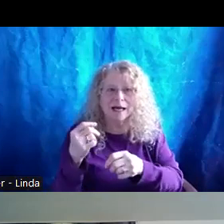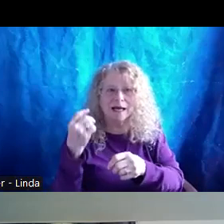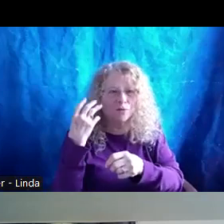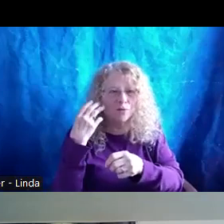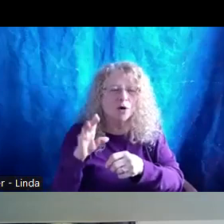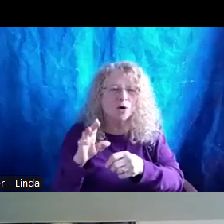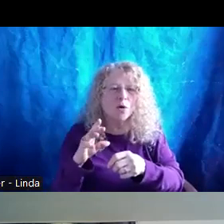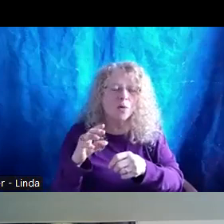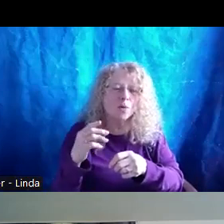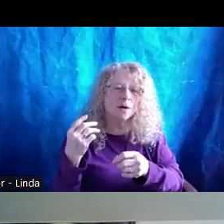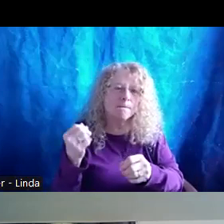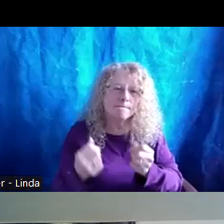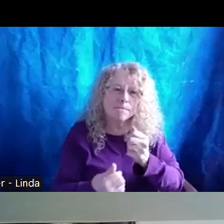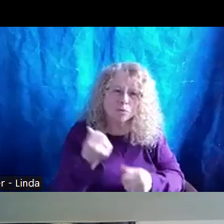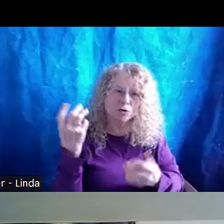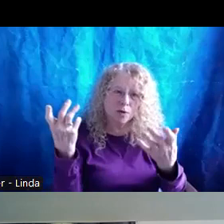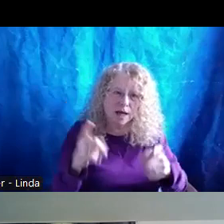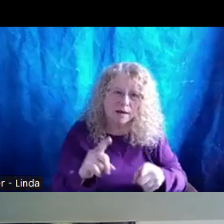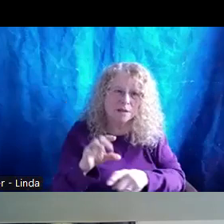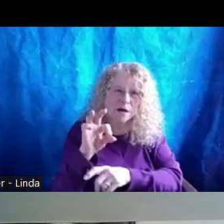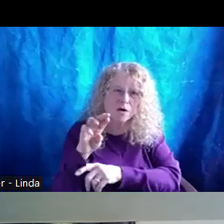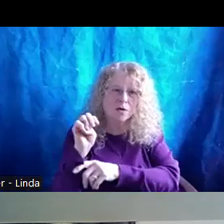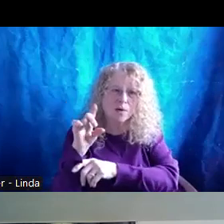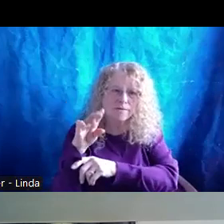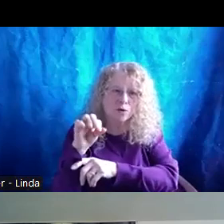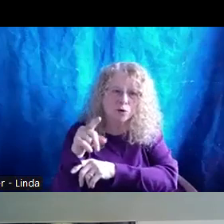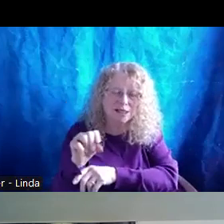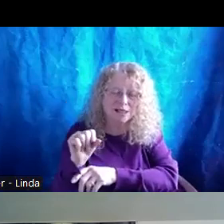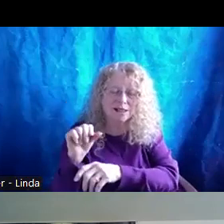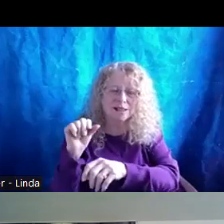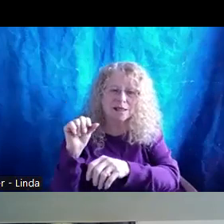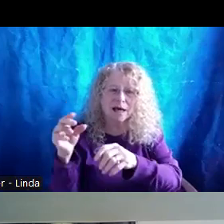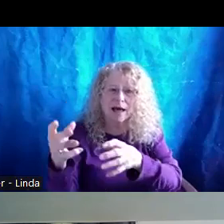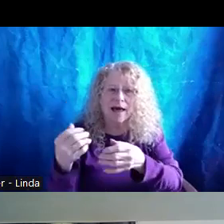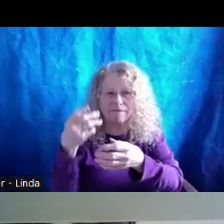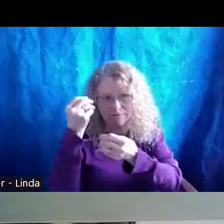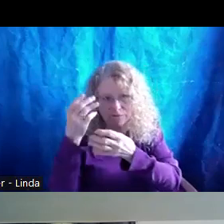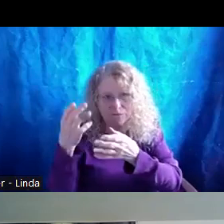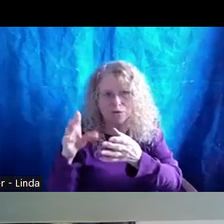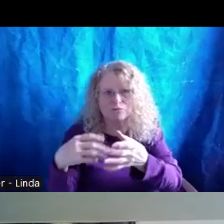THE UNITED STATES, AND WORK WITH A CASE MANAGER, THEY HAVE A LITTLE BIT OF TIME WHERE THEY